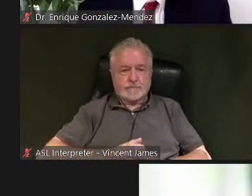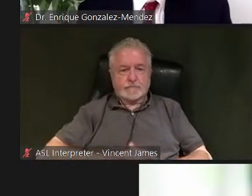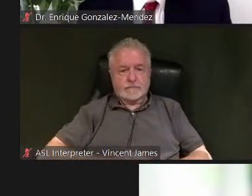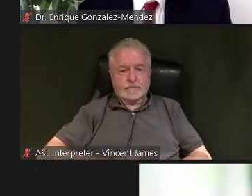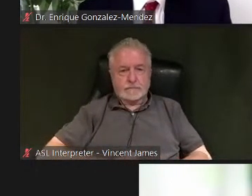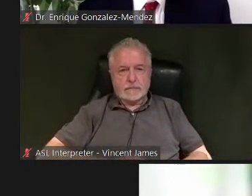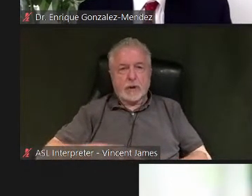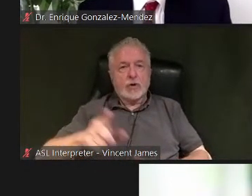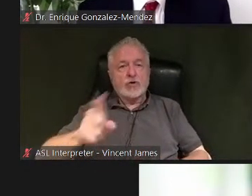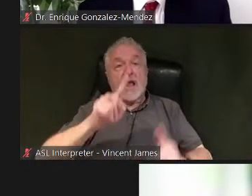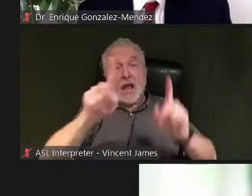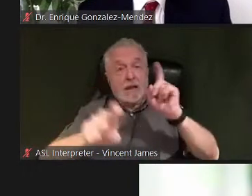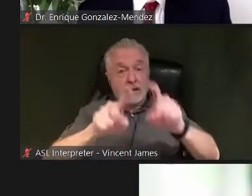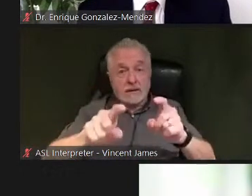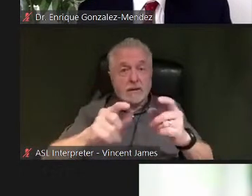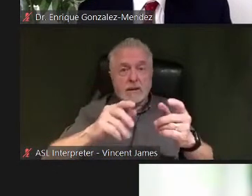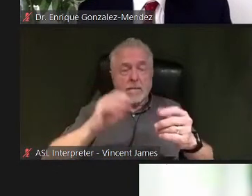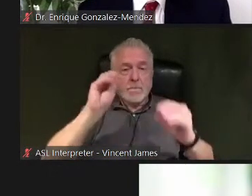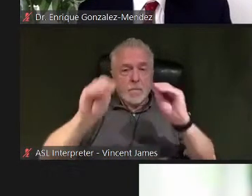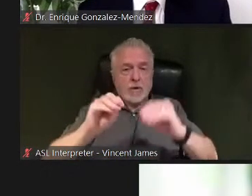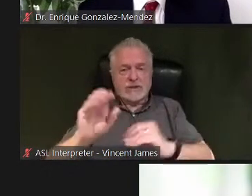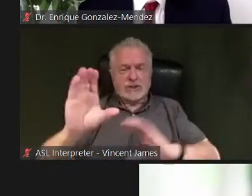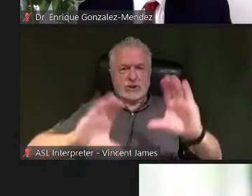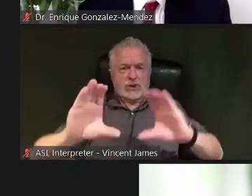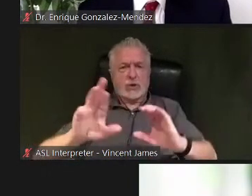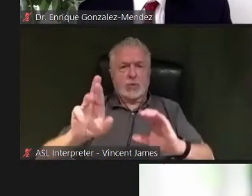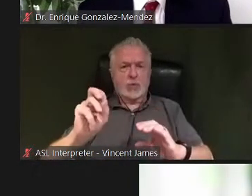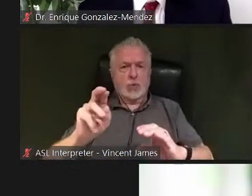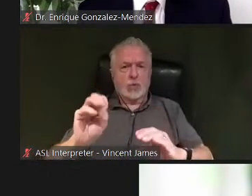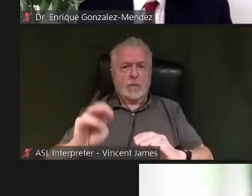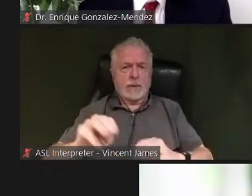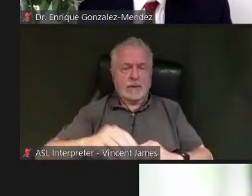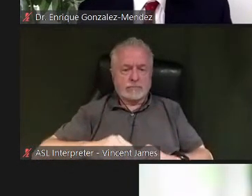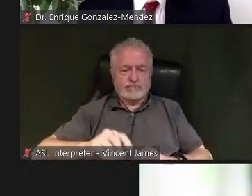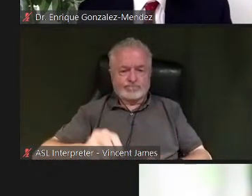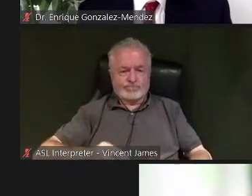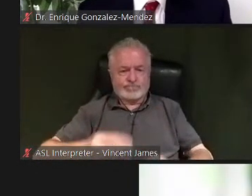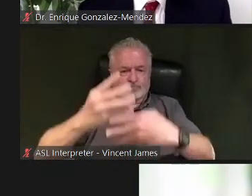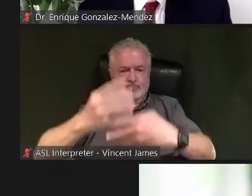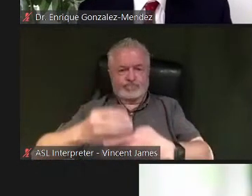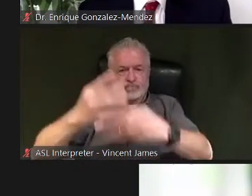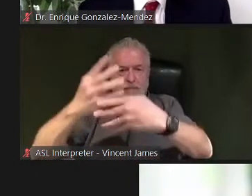You can ask the questions and just put them in the chat room and we won't get to questions of the candidate.